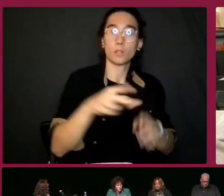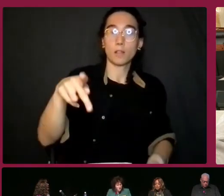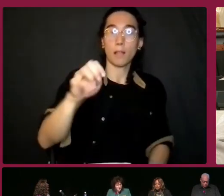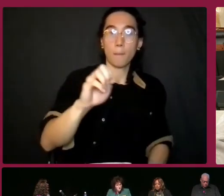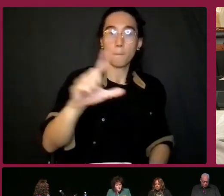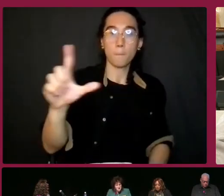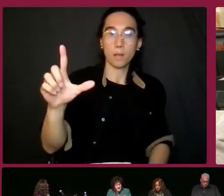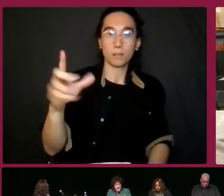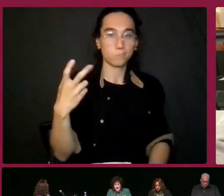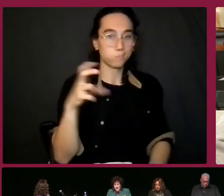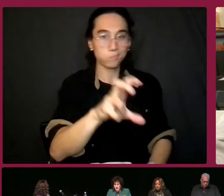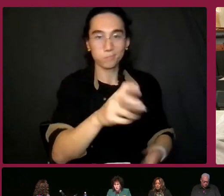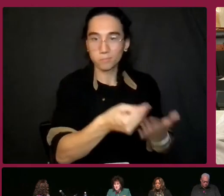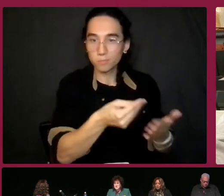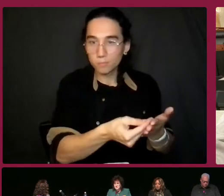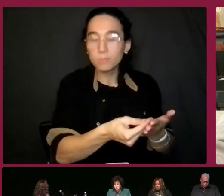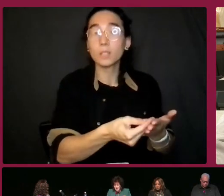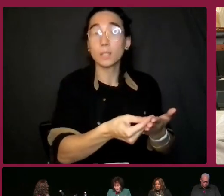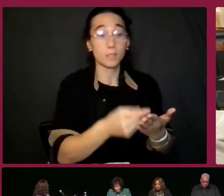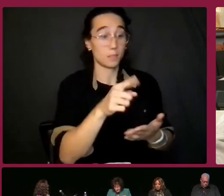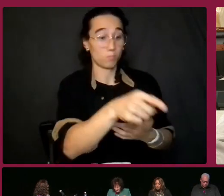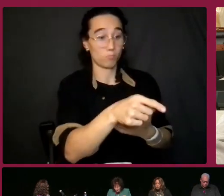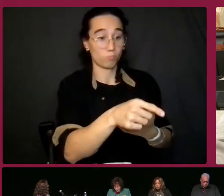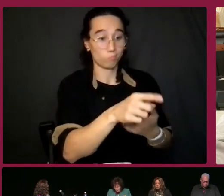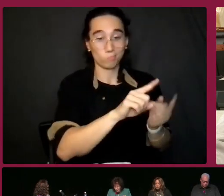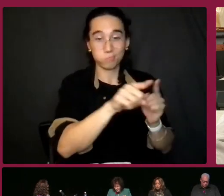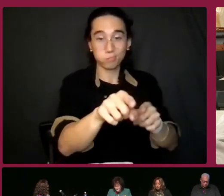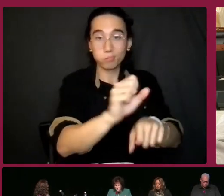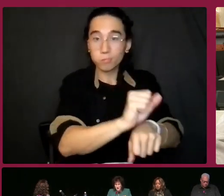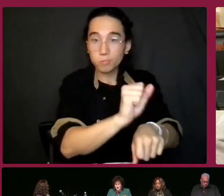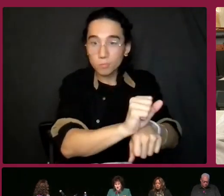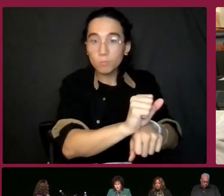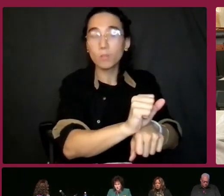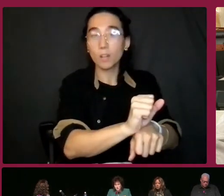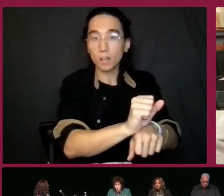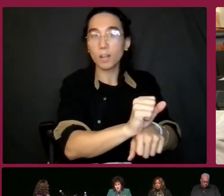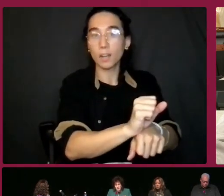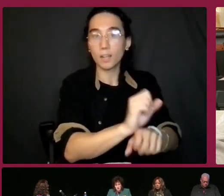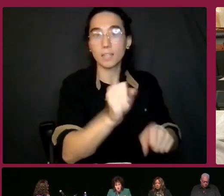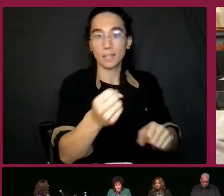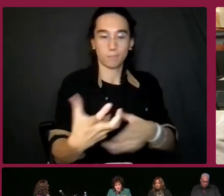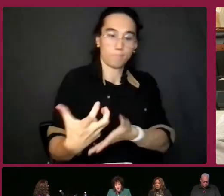programs can, uh, receive Pell Grants for programs that are 8 to 14 weeks in duration.